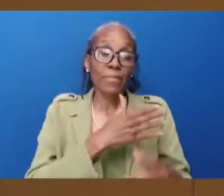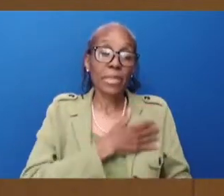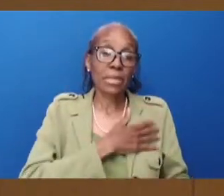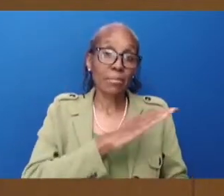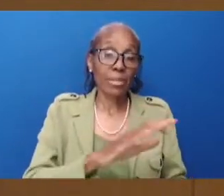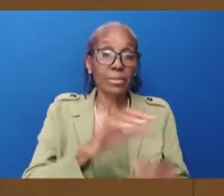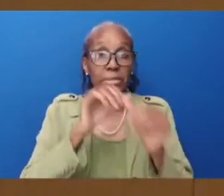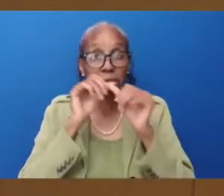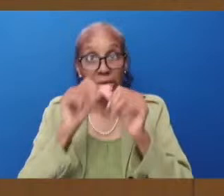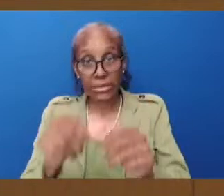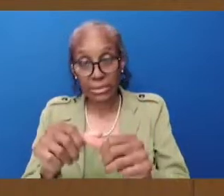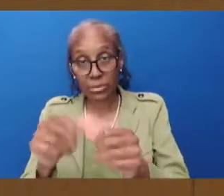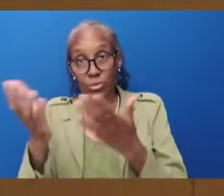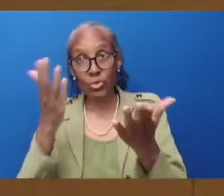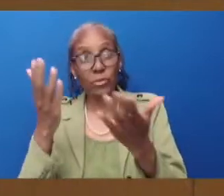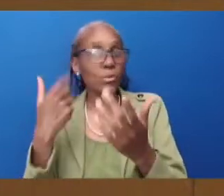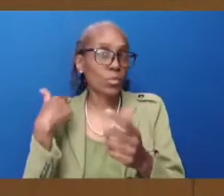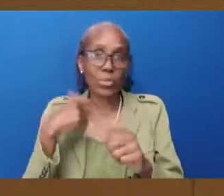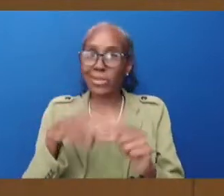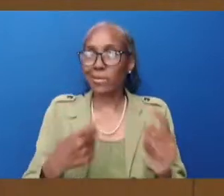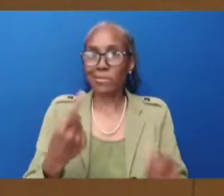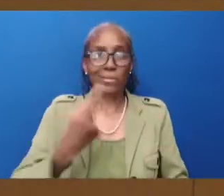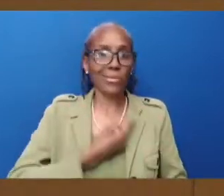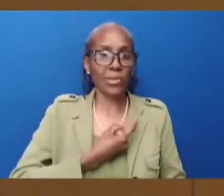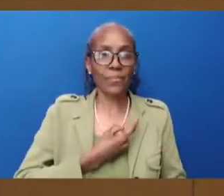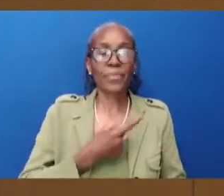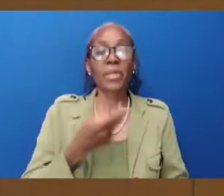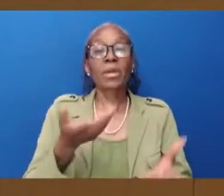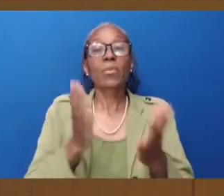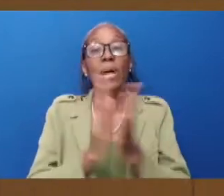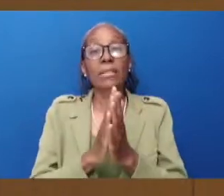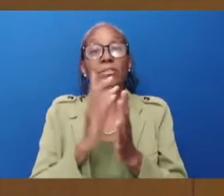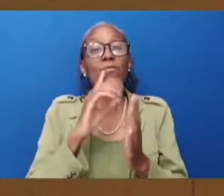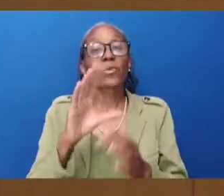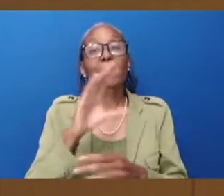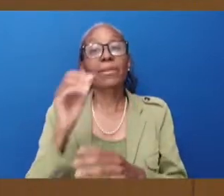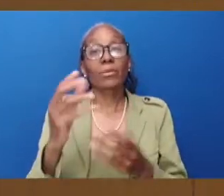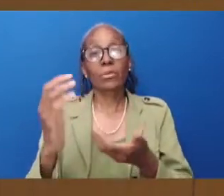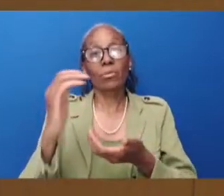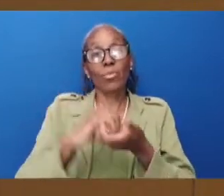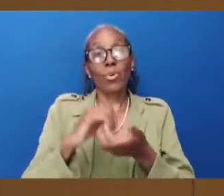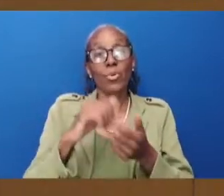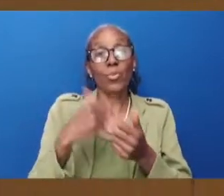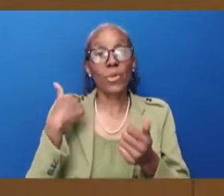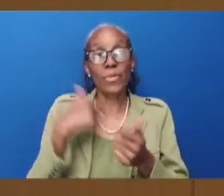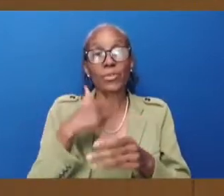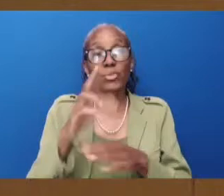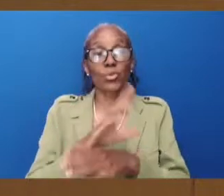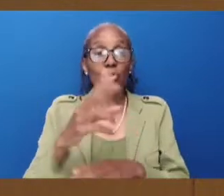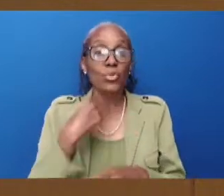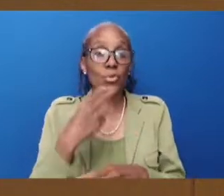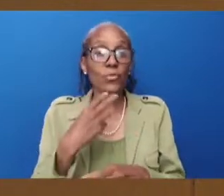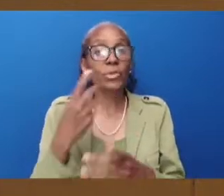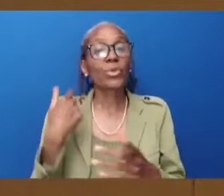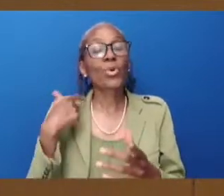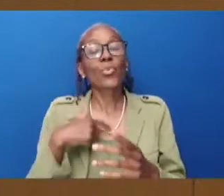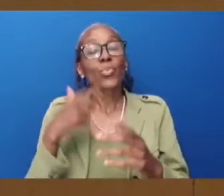IT DELIVERS DIRECT, COMPASSIONATE, AND CONSISTENT SERVICES, BUT WE CAN'T DO IT ALONE.